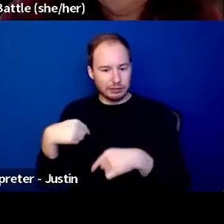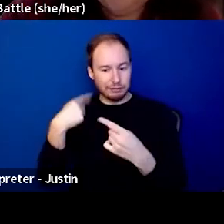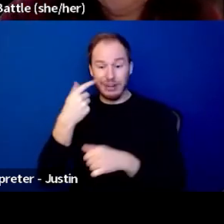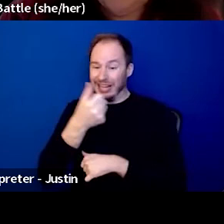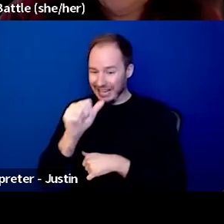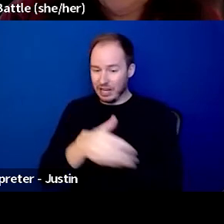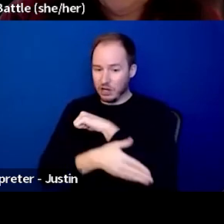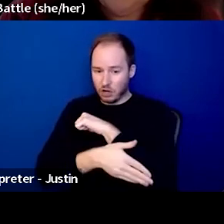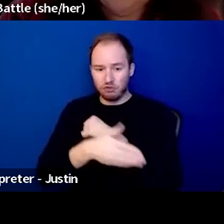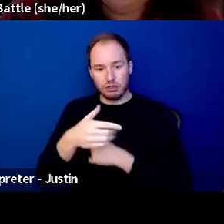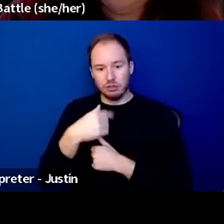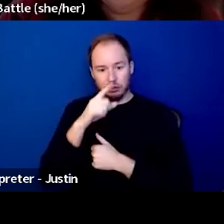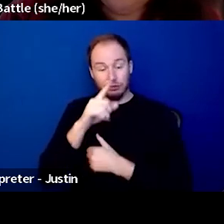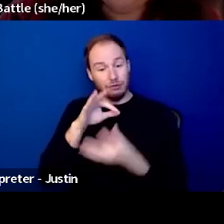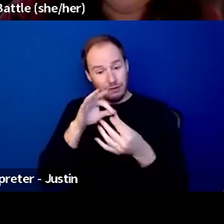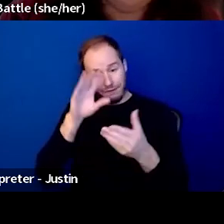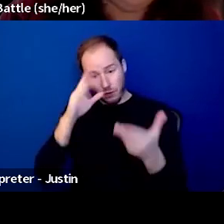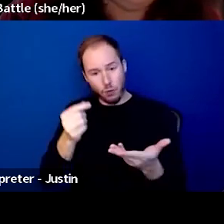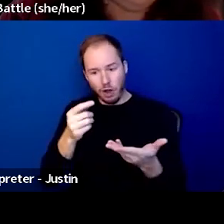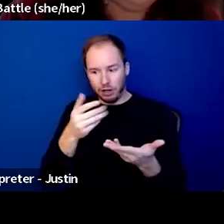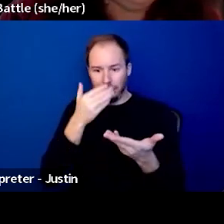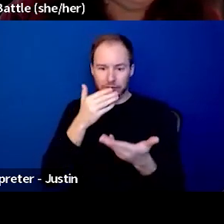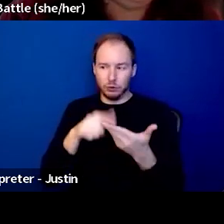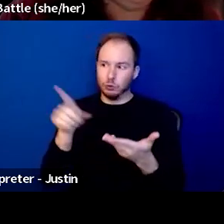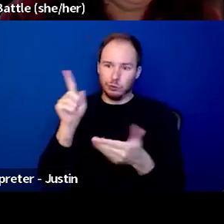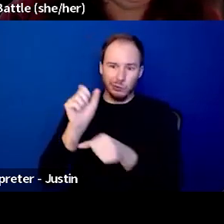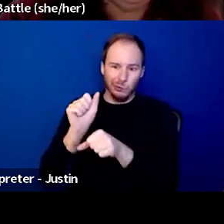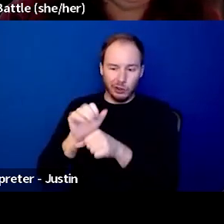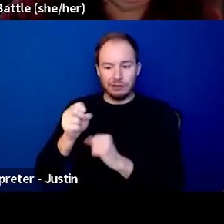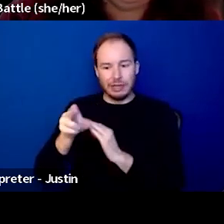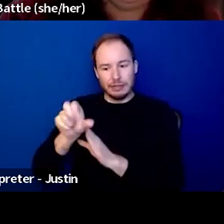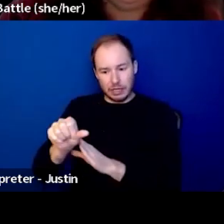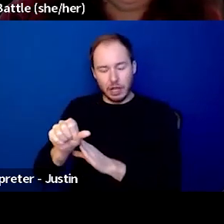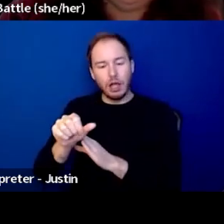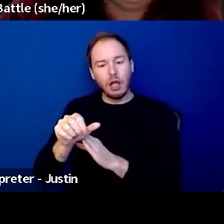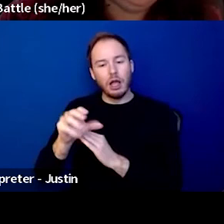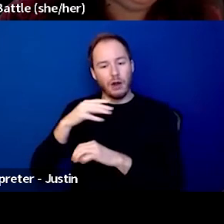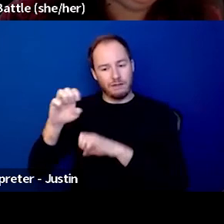And it's really been due primarily to the incredible work, not only of SAMHSA and our evaluation team,